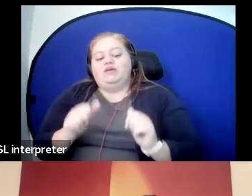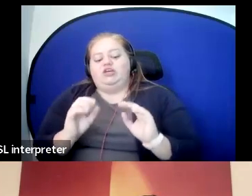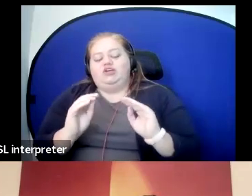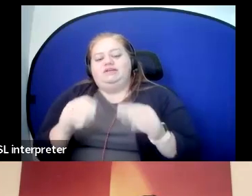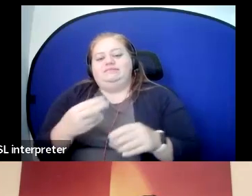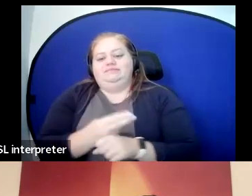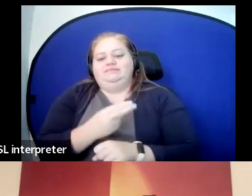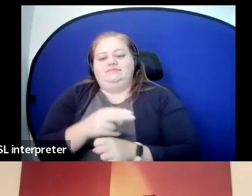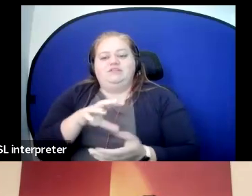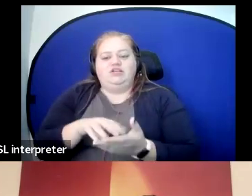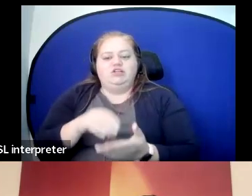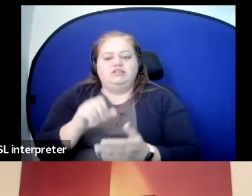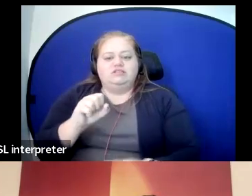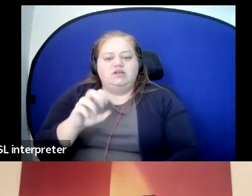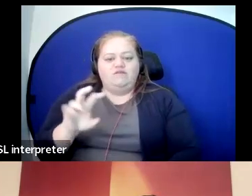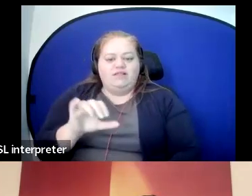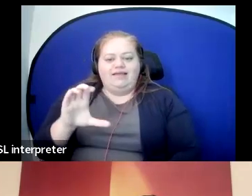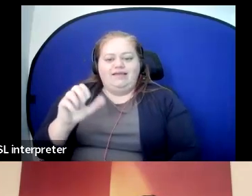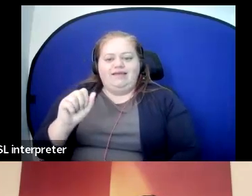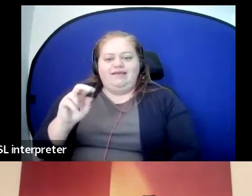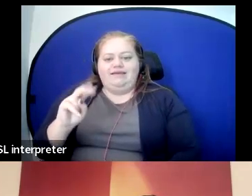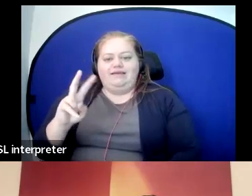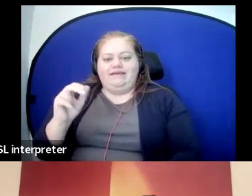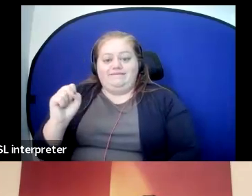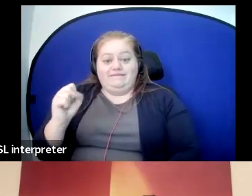software like Canvas to see if that would help with visually